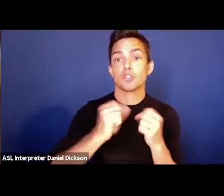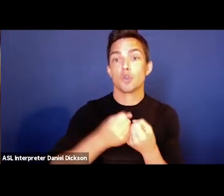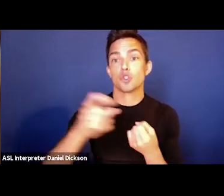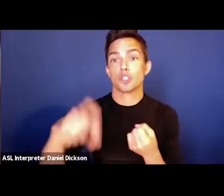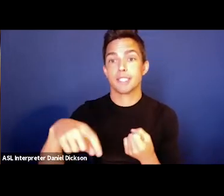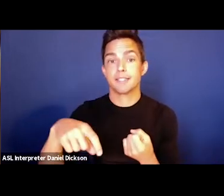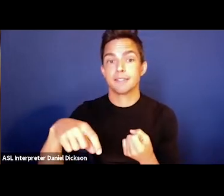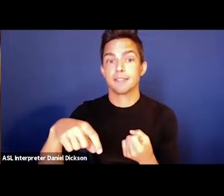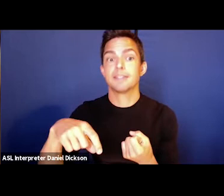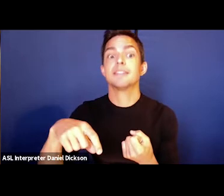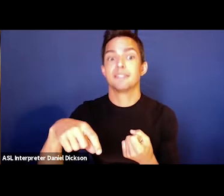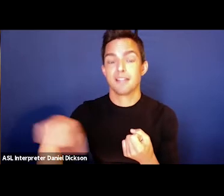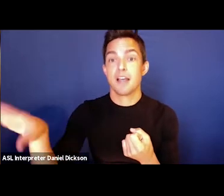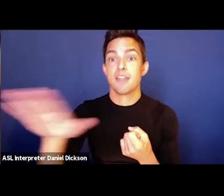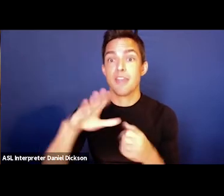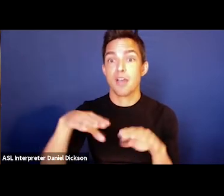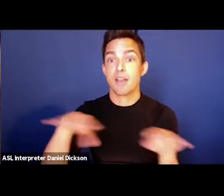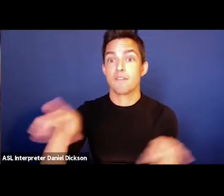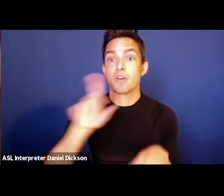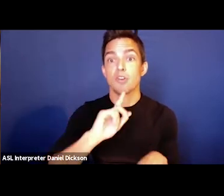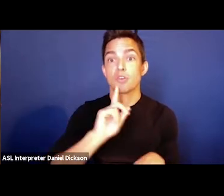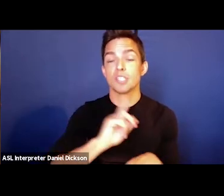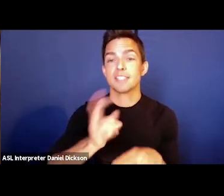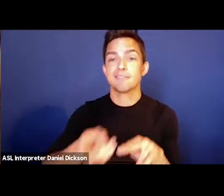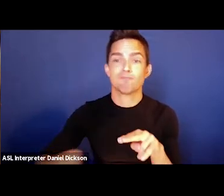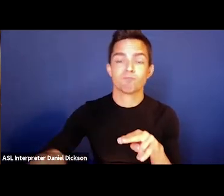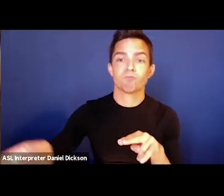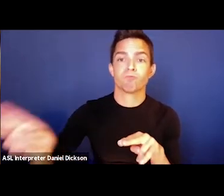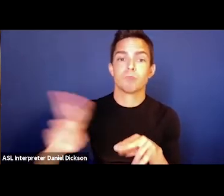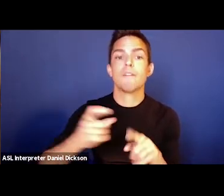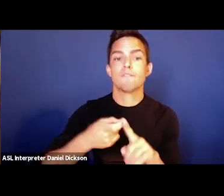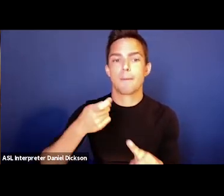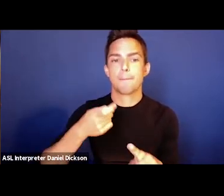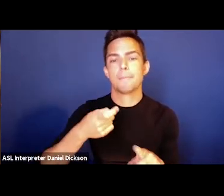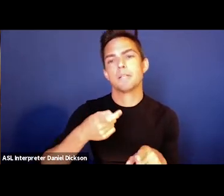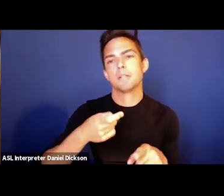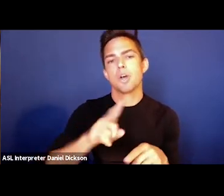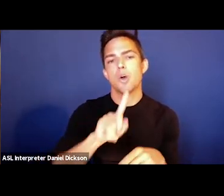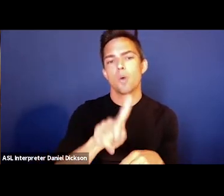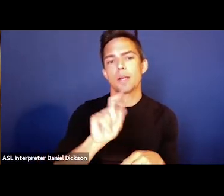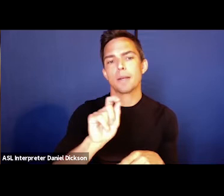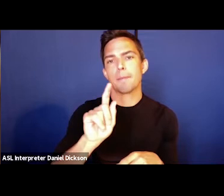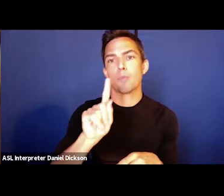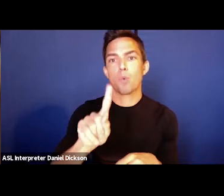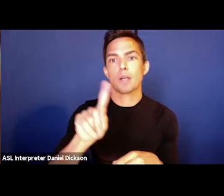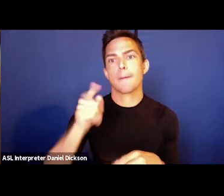their level of loneliness increased from one point so they might have gone from